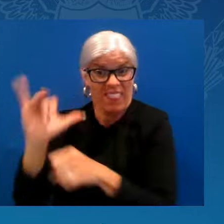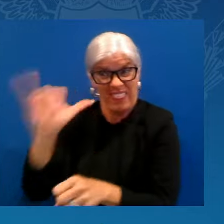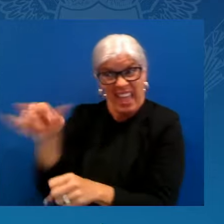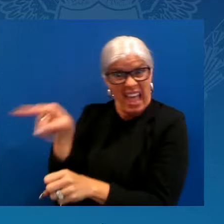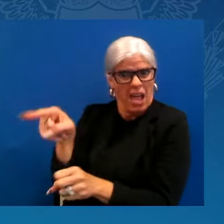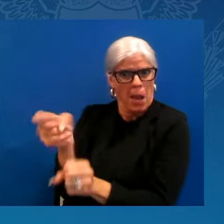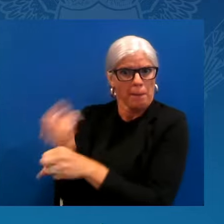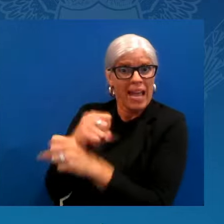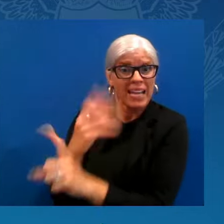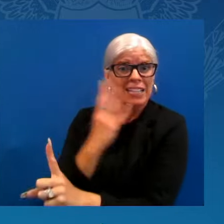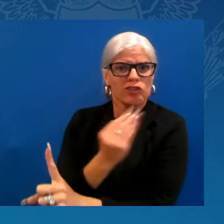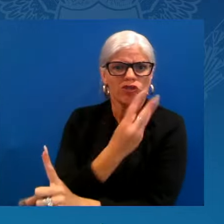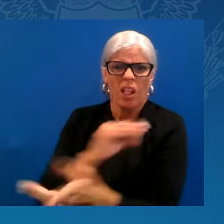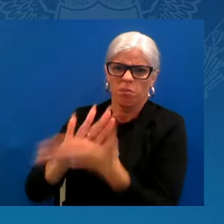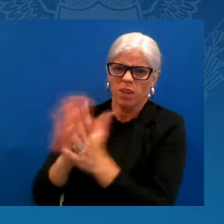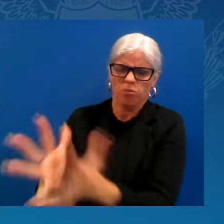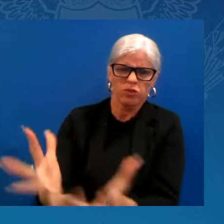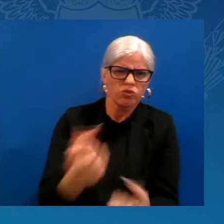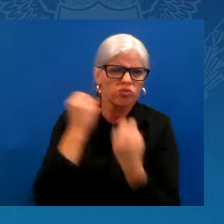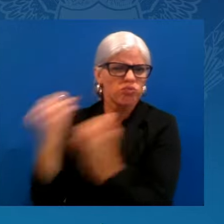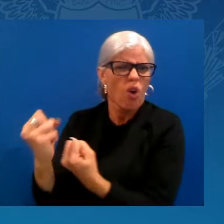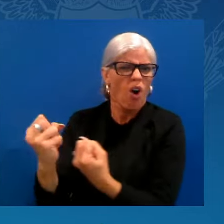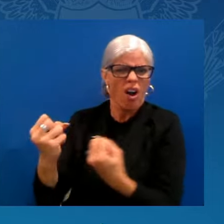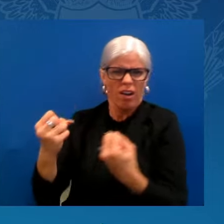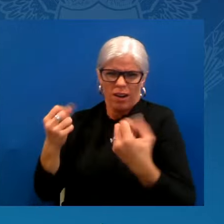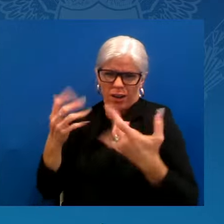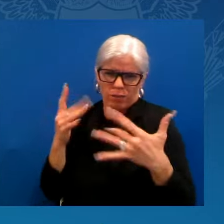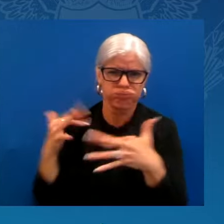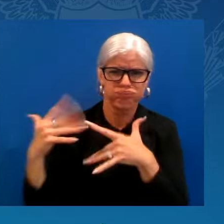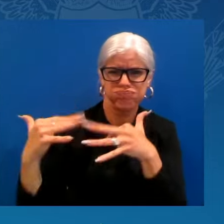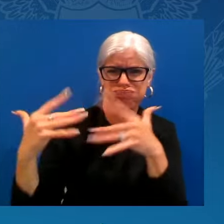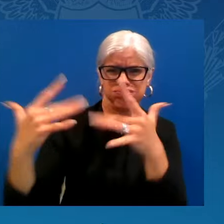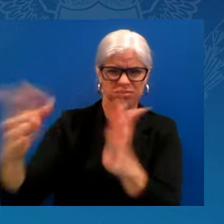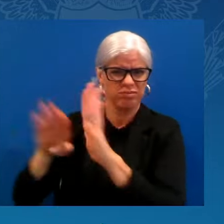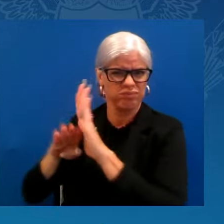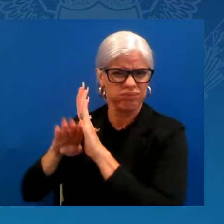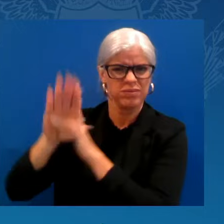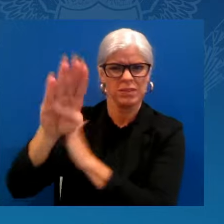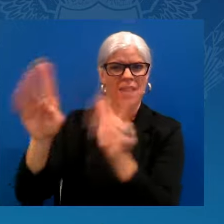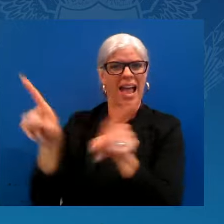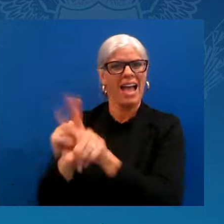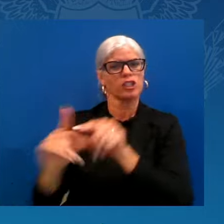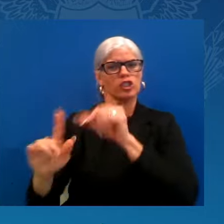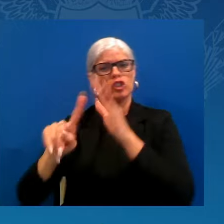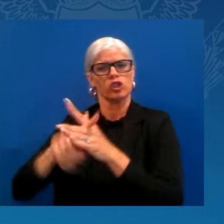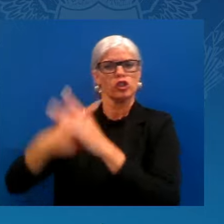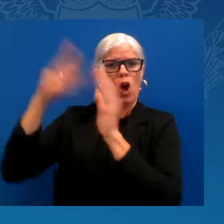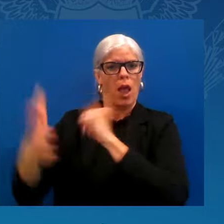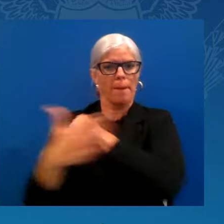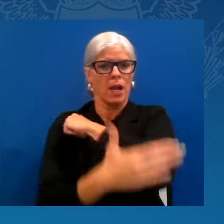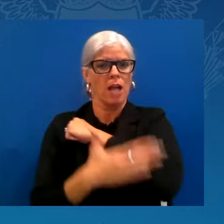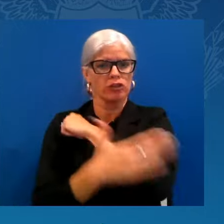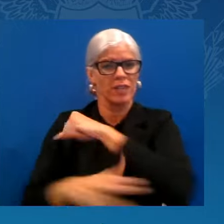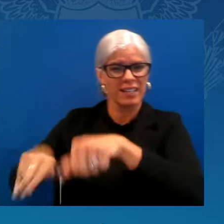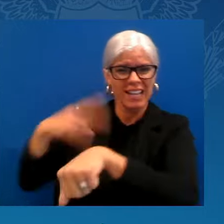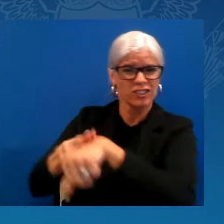And as Israeli innovation has spread around the world, it has benefited all of humanity.